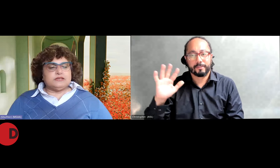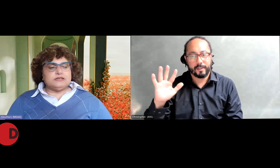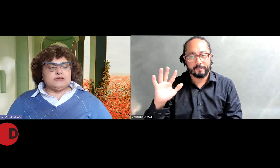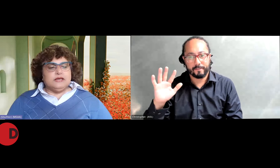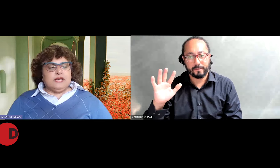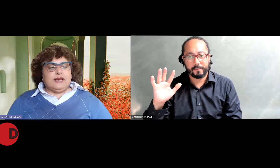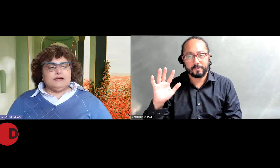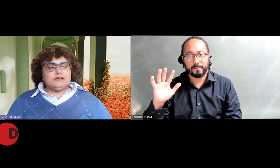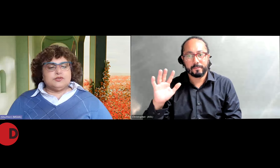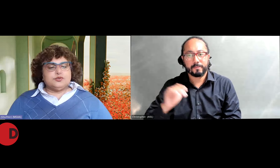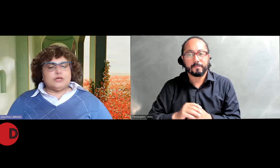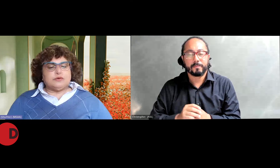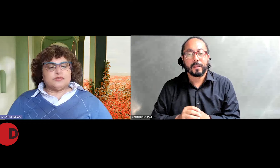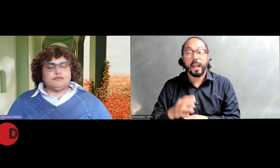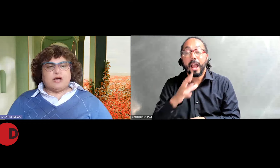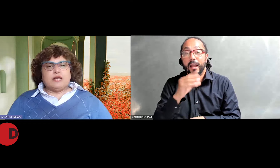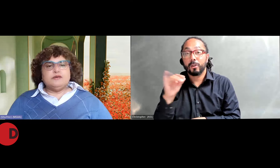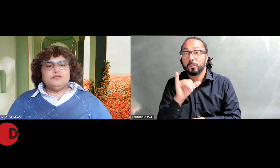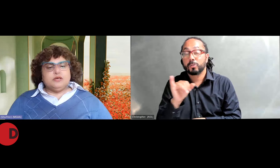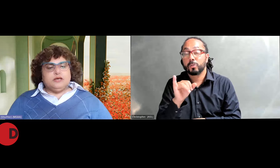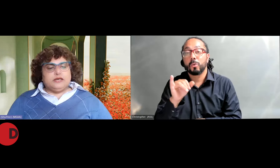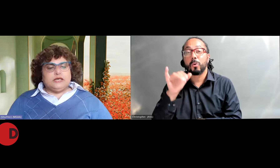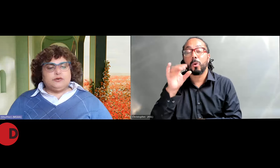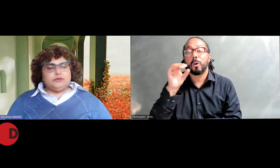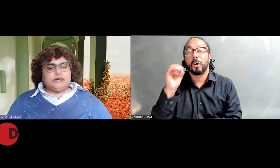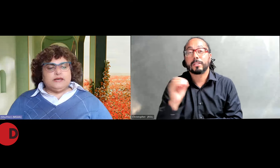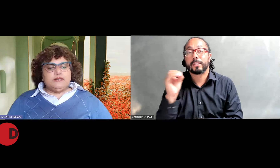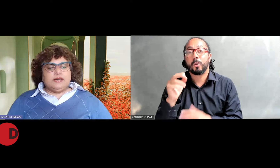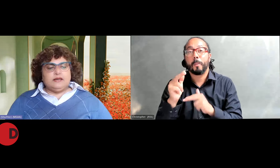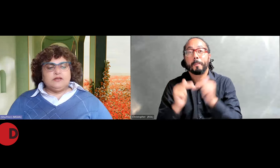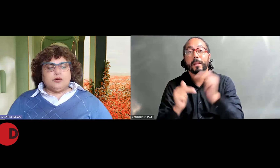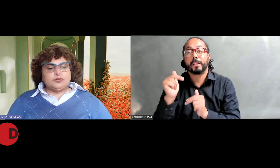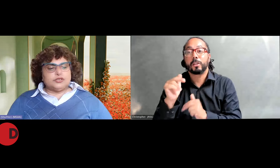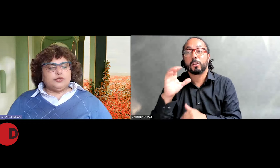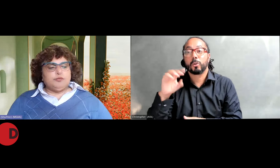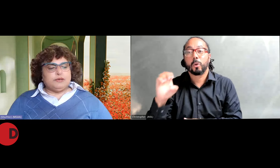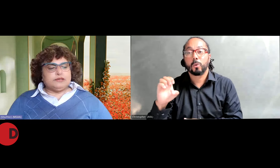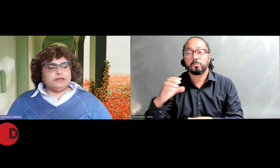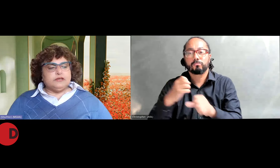the Accessibility for Ontarians with Disability Act, 2005 (AODA)